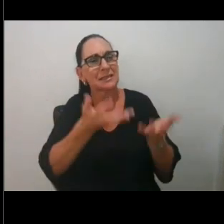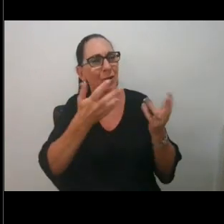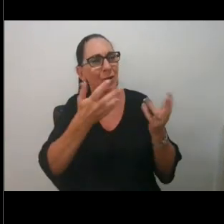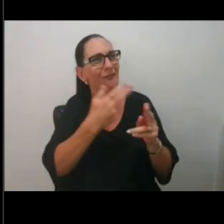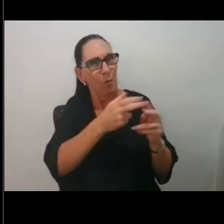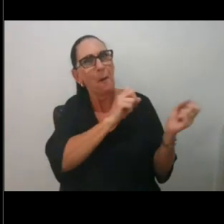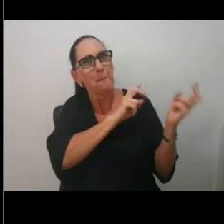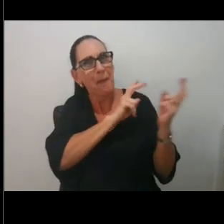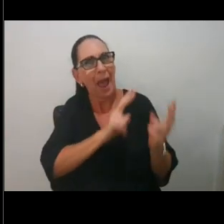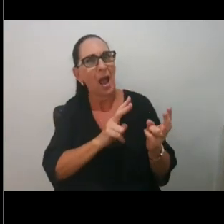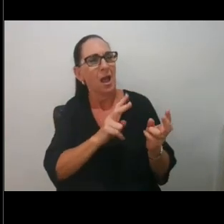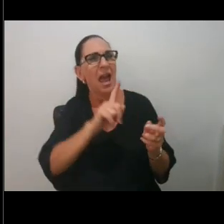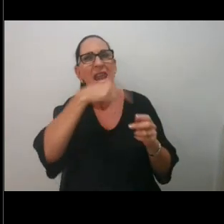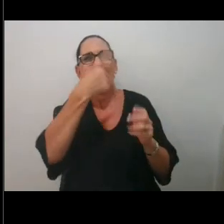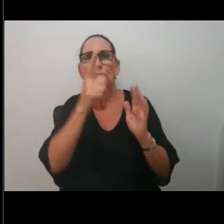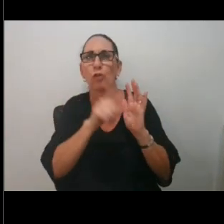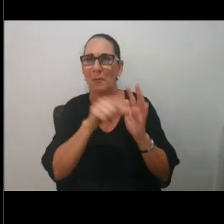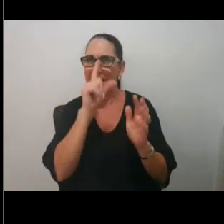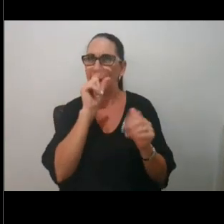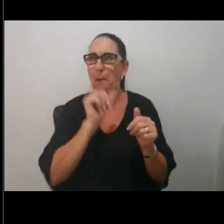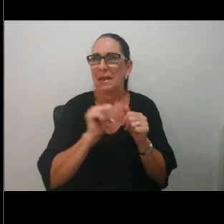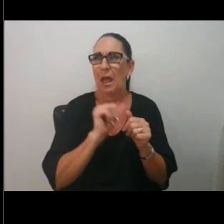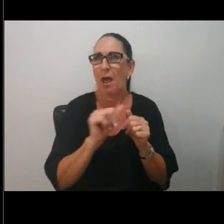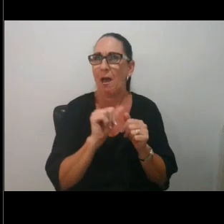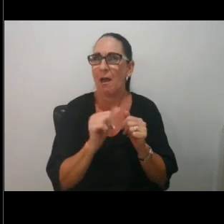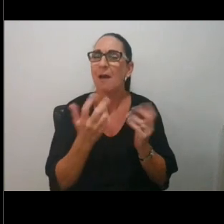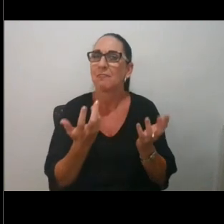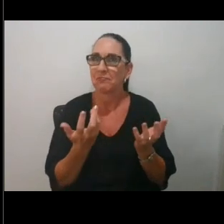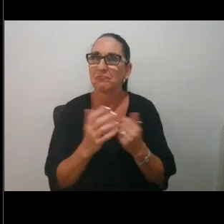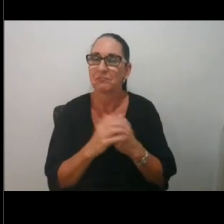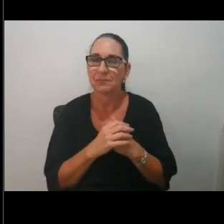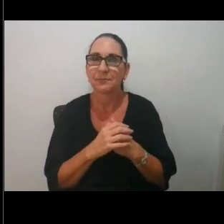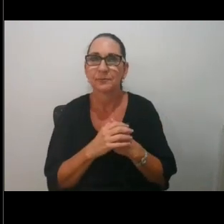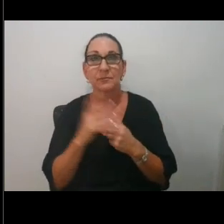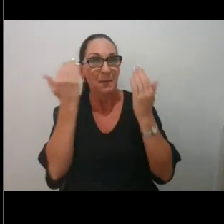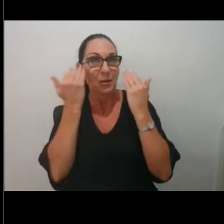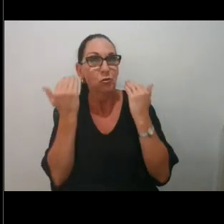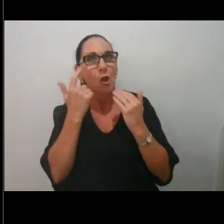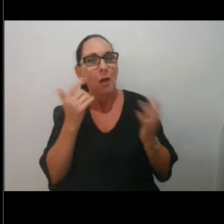next time the magistrate provides encouragement to reach their case plan goals so you have um